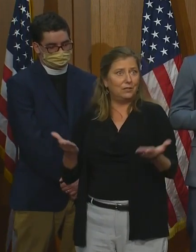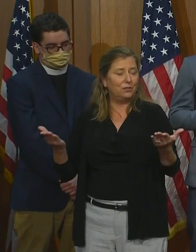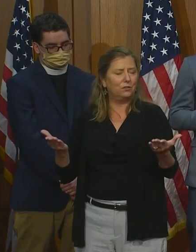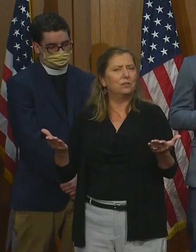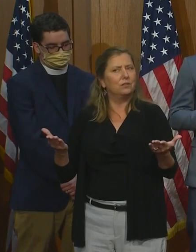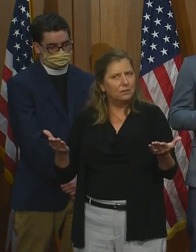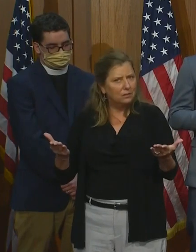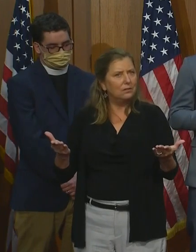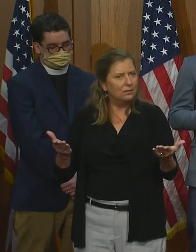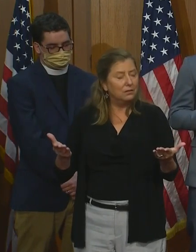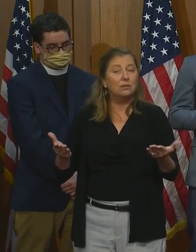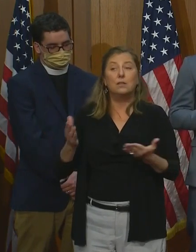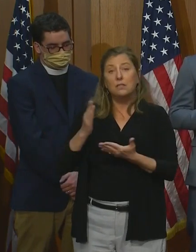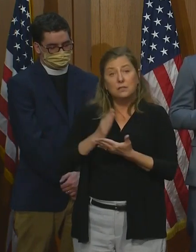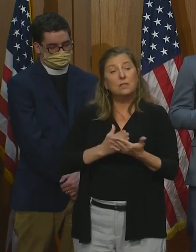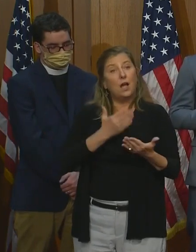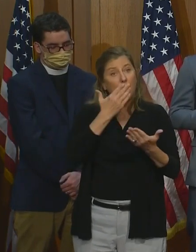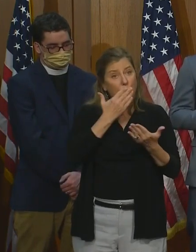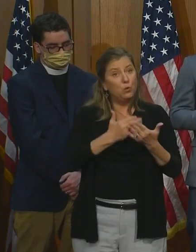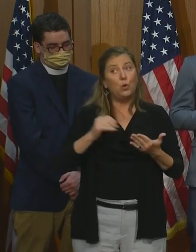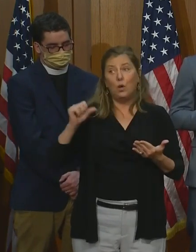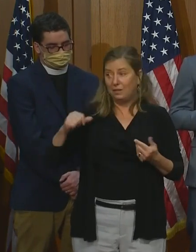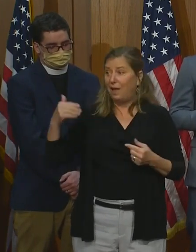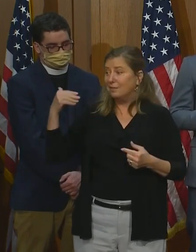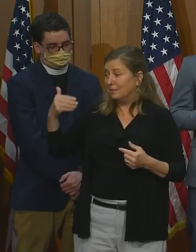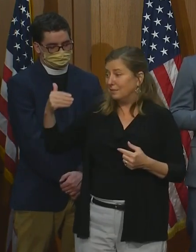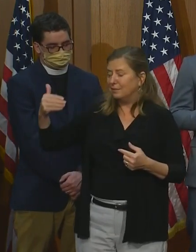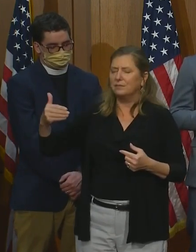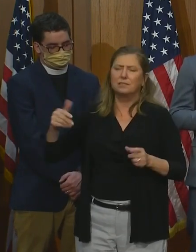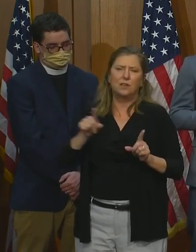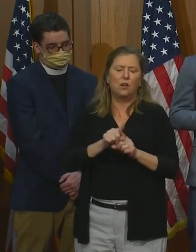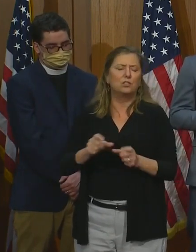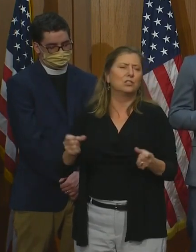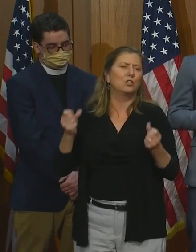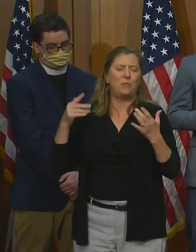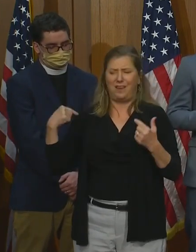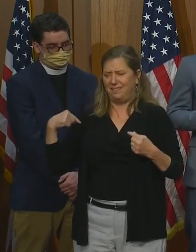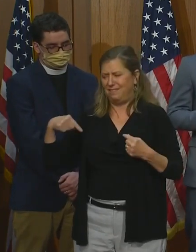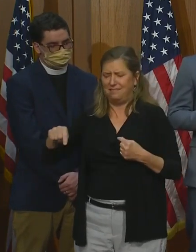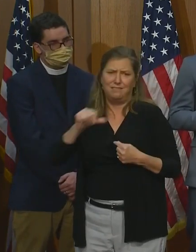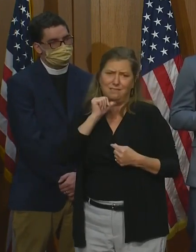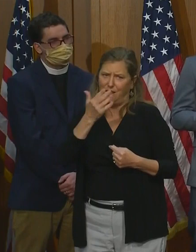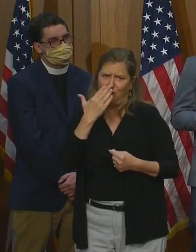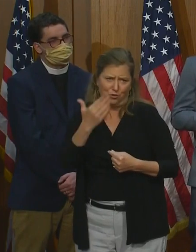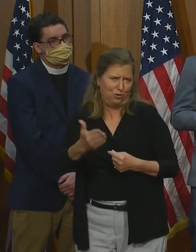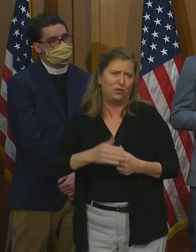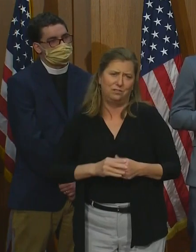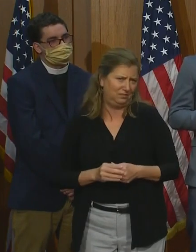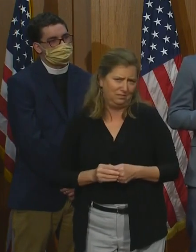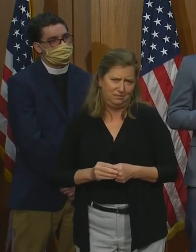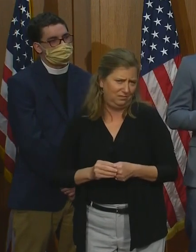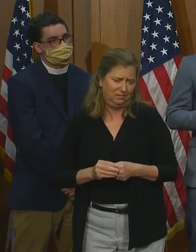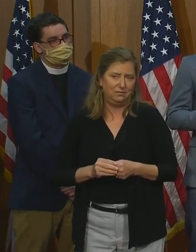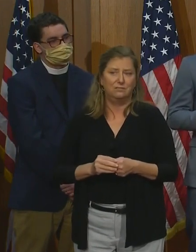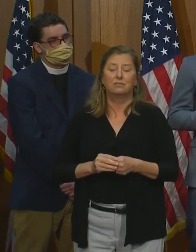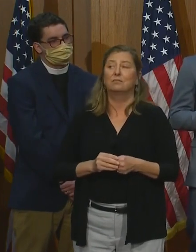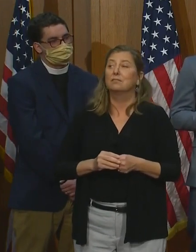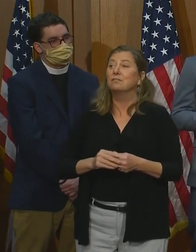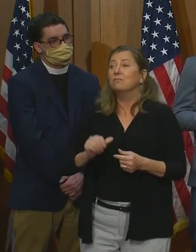HUNDRED YEARS OF HISTORY HERE IN THIS COUNTRY AND- WHILE THERE HAVE BEEN SOME GOOD THINGS ARE ALL SO MANY THINGS